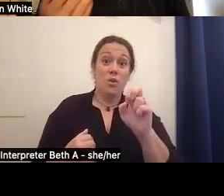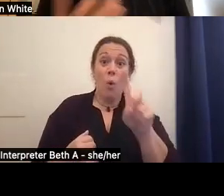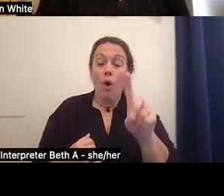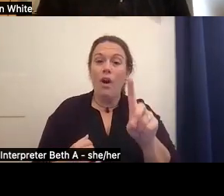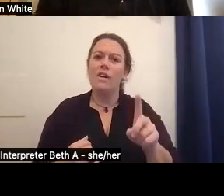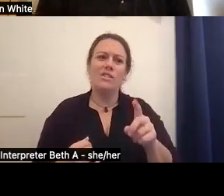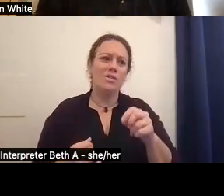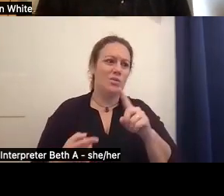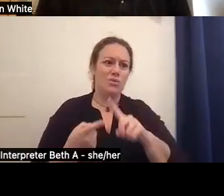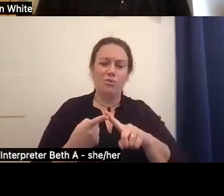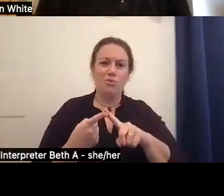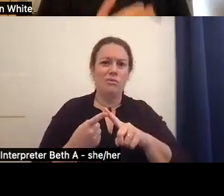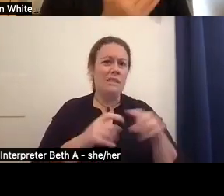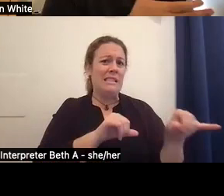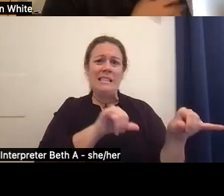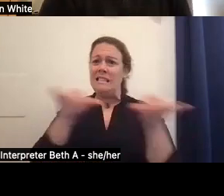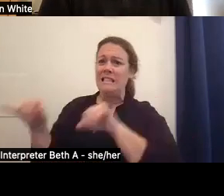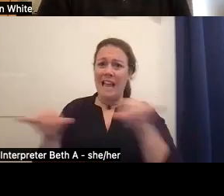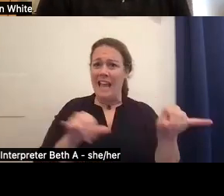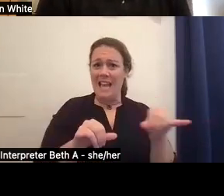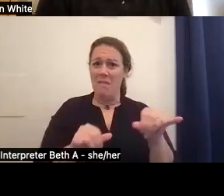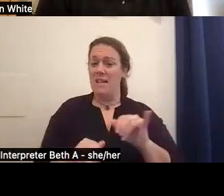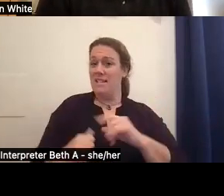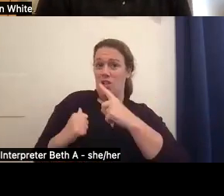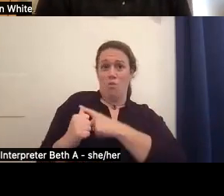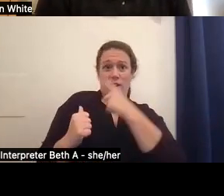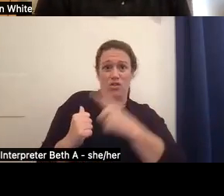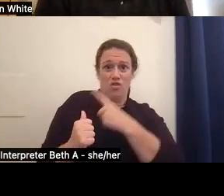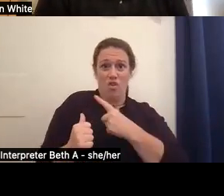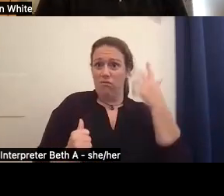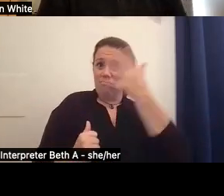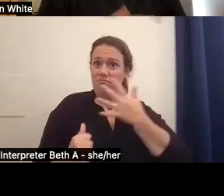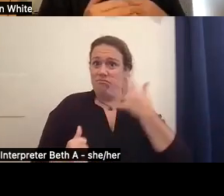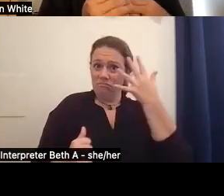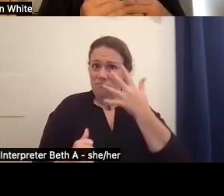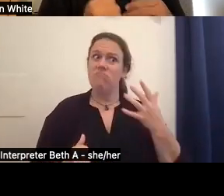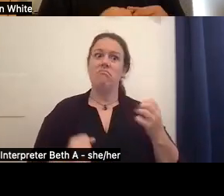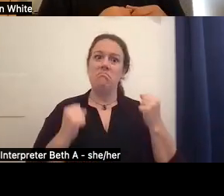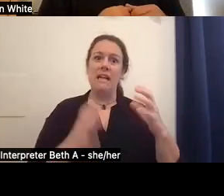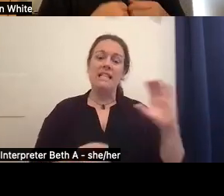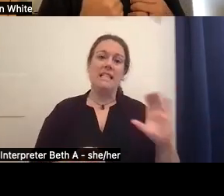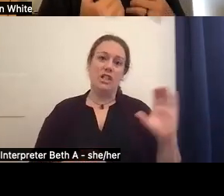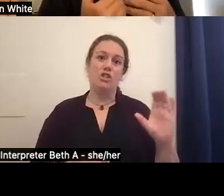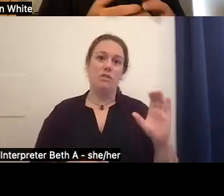ways of doing it that was established centuries ago and so this is part of the problem we have to